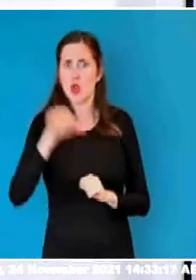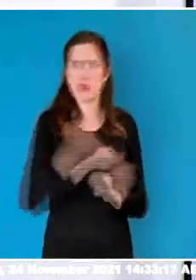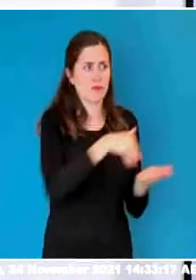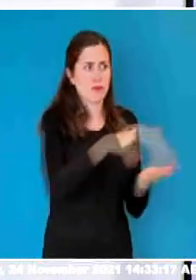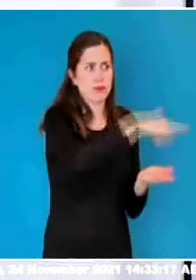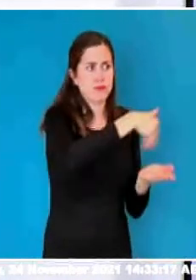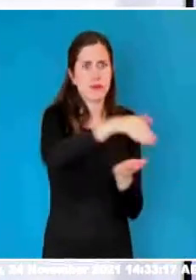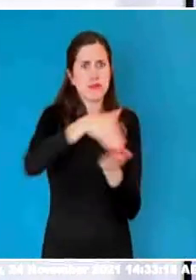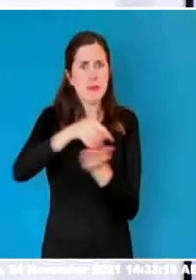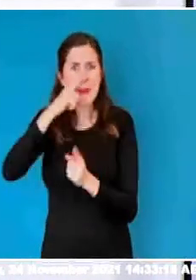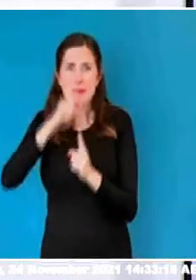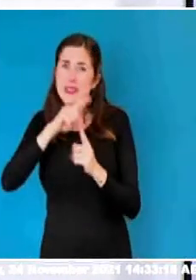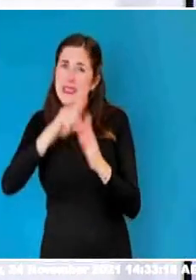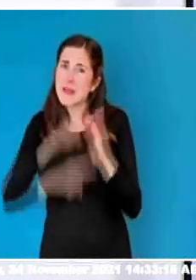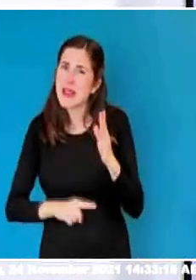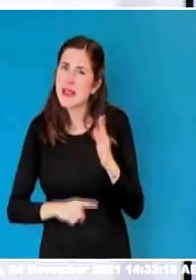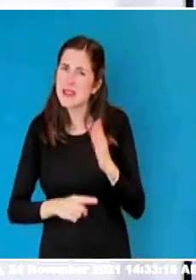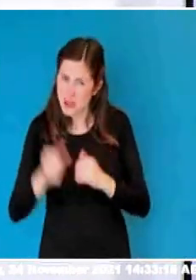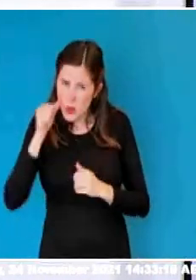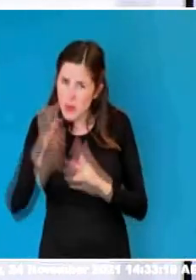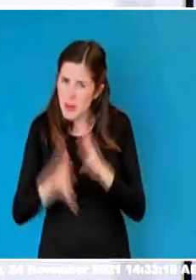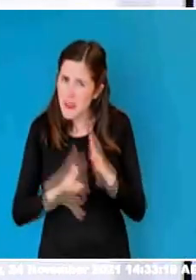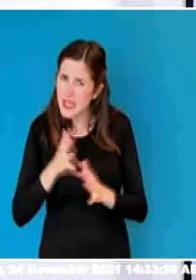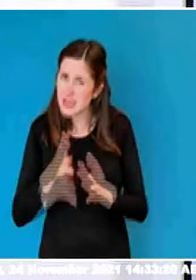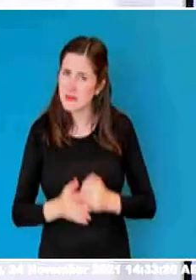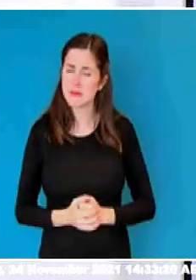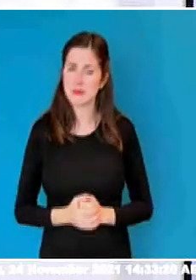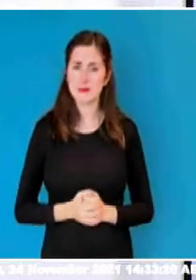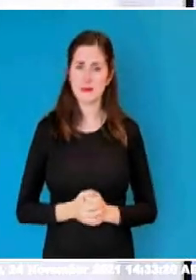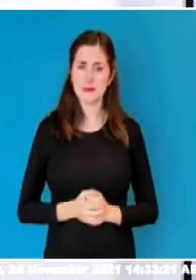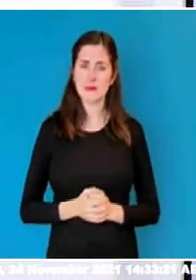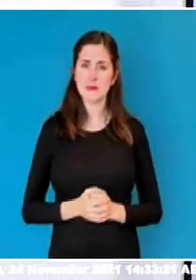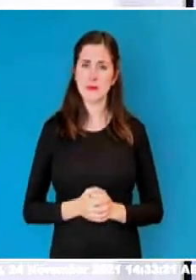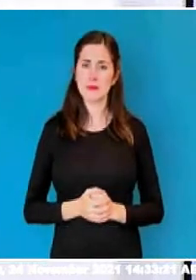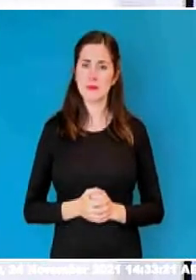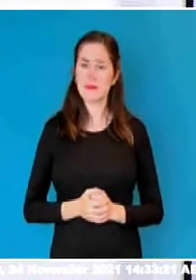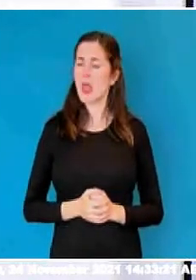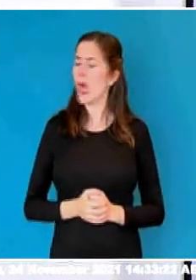Do you understand? MS BAXTER: Not at all, Ms Eastman.